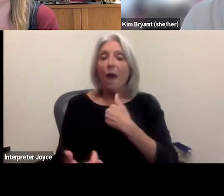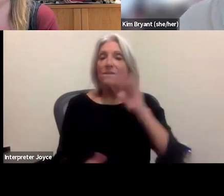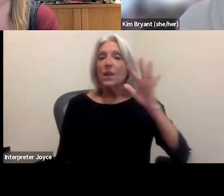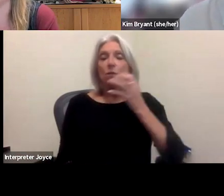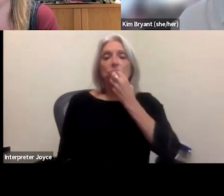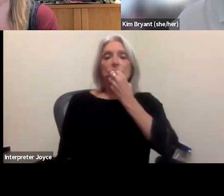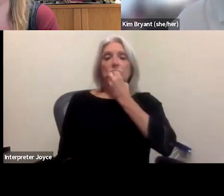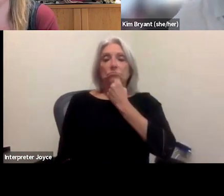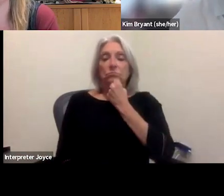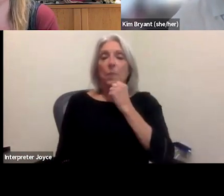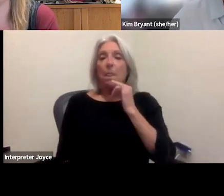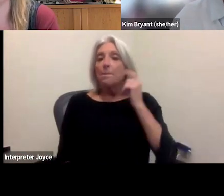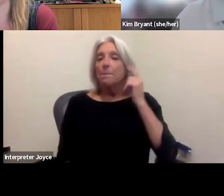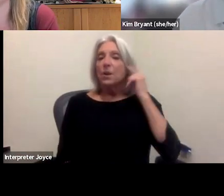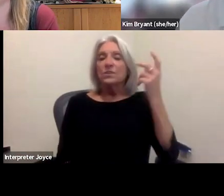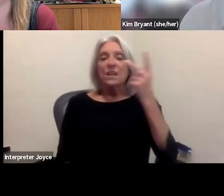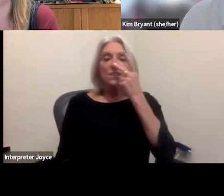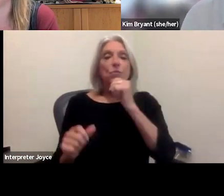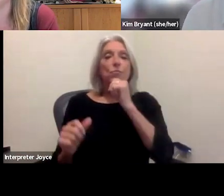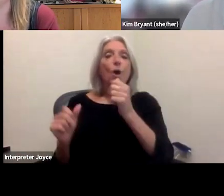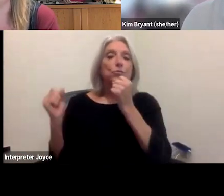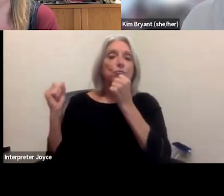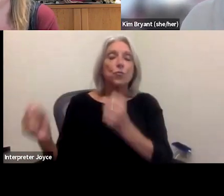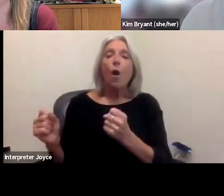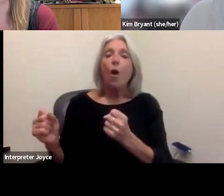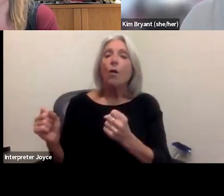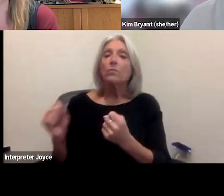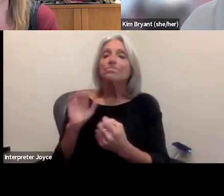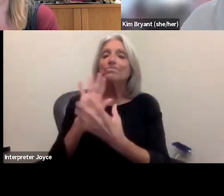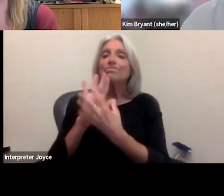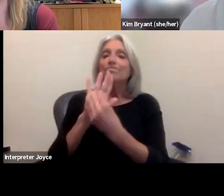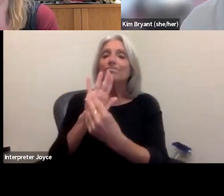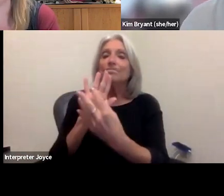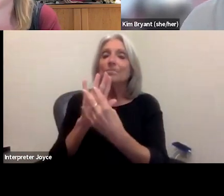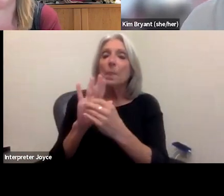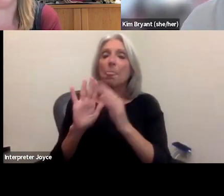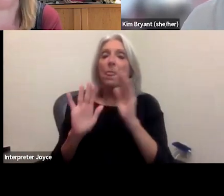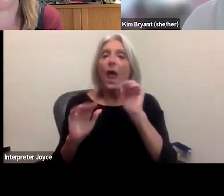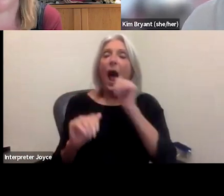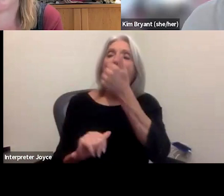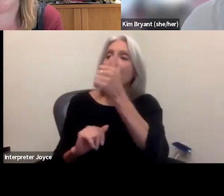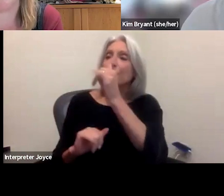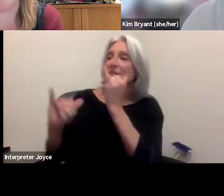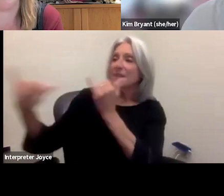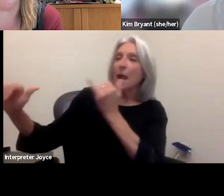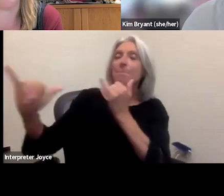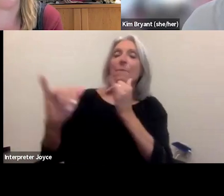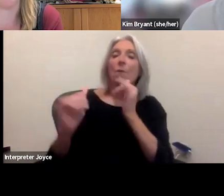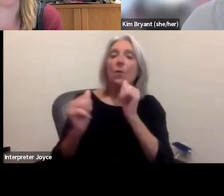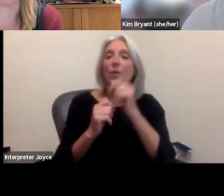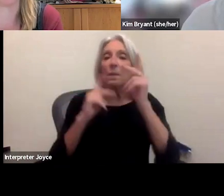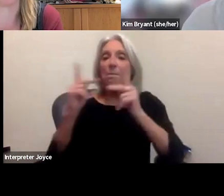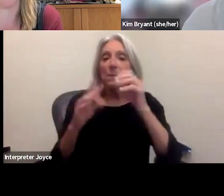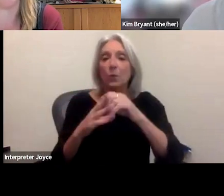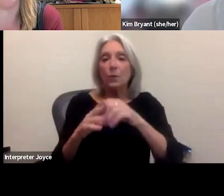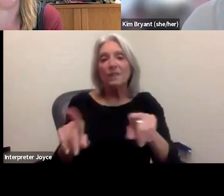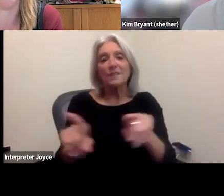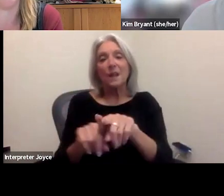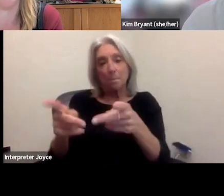see strong reflections of other fun and opinionated disabled people in the room with them.